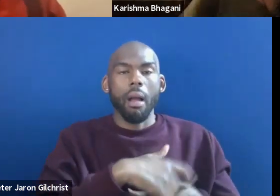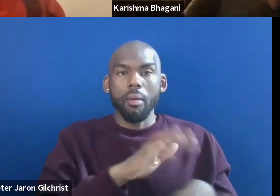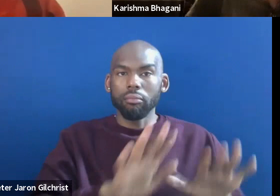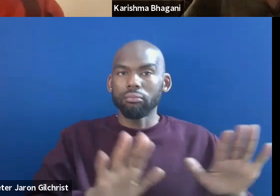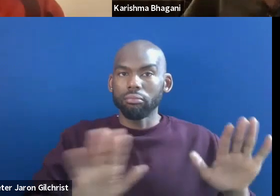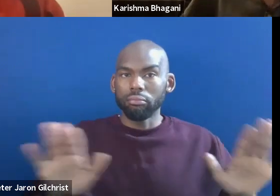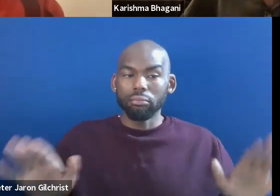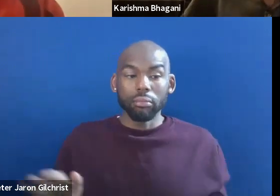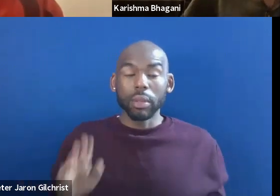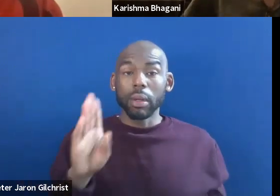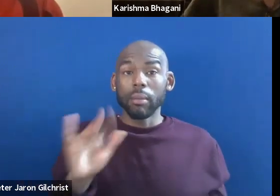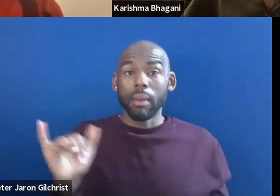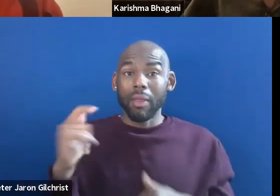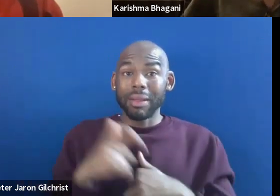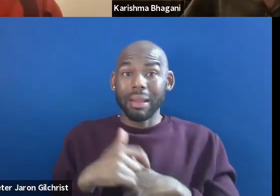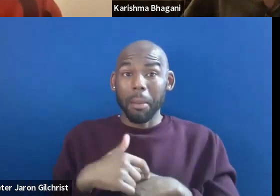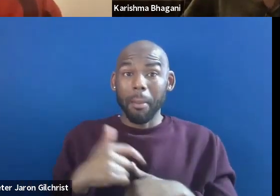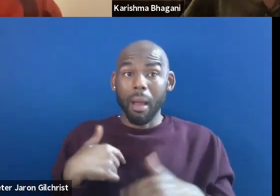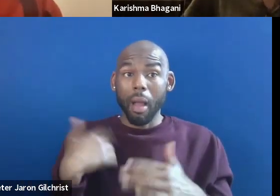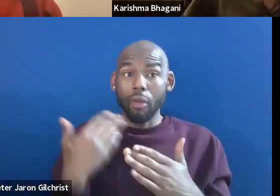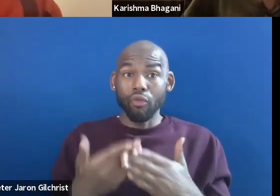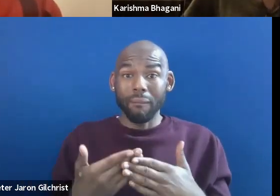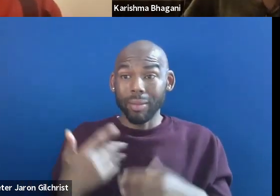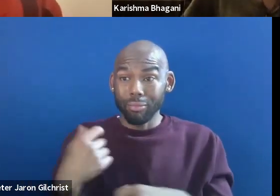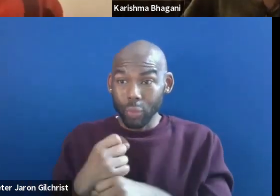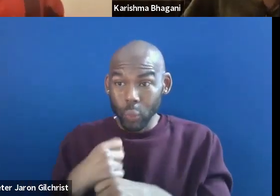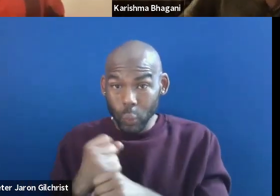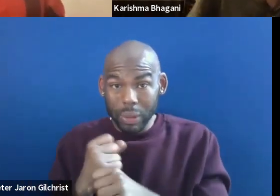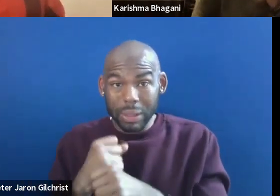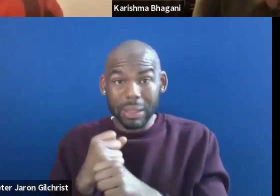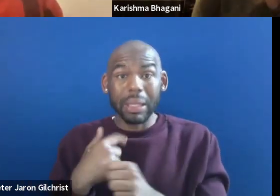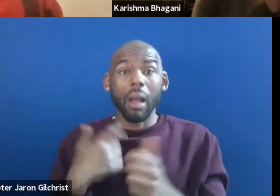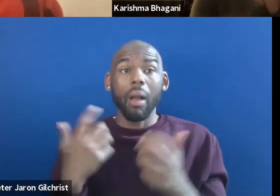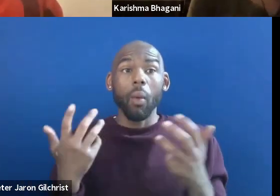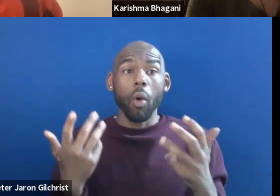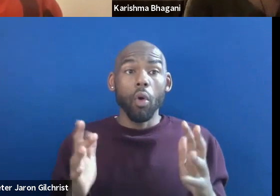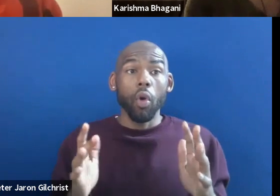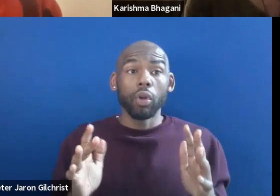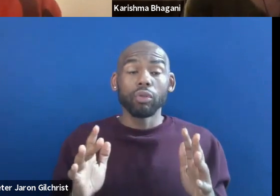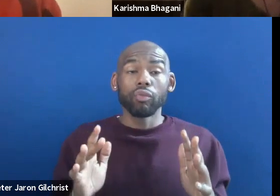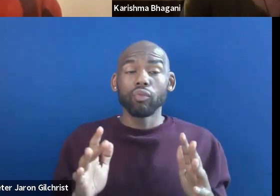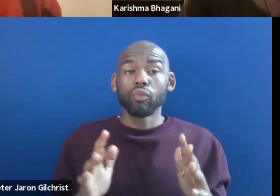By the time I got into producing I had sort of really explored as much